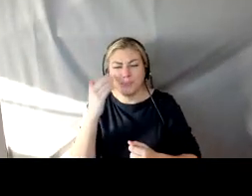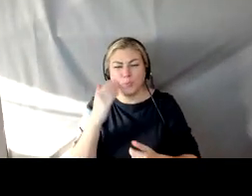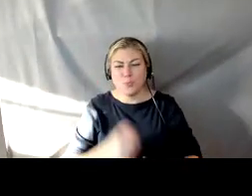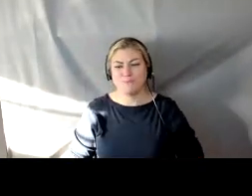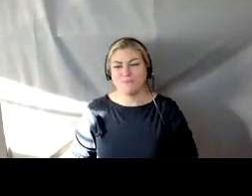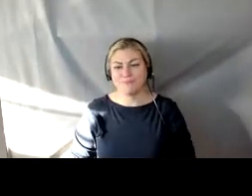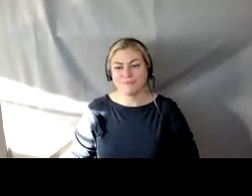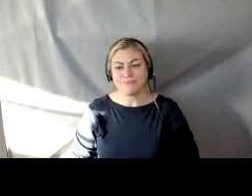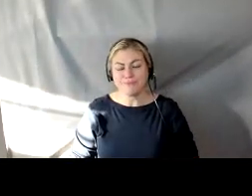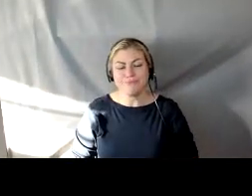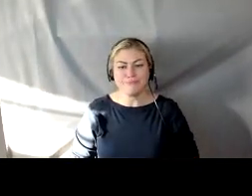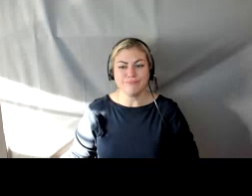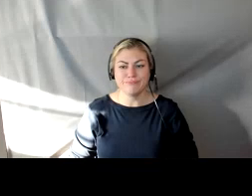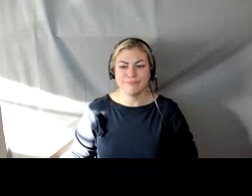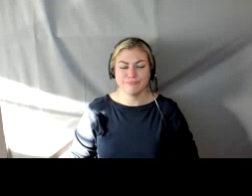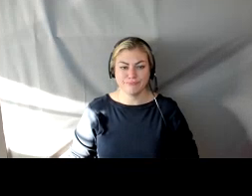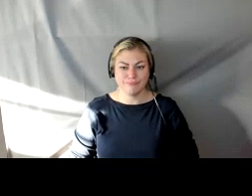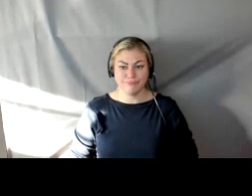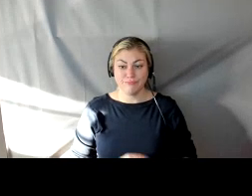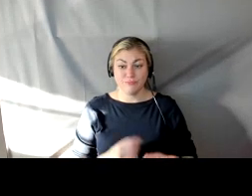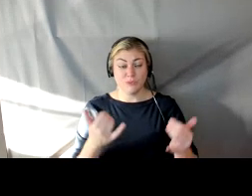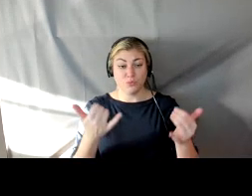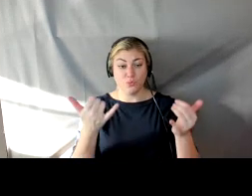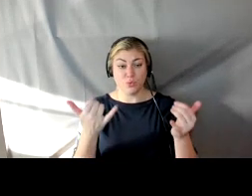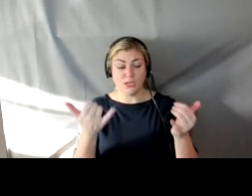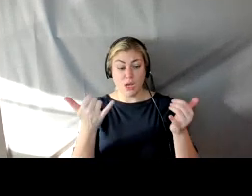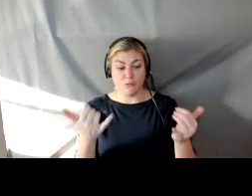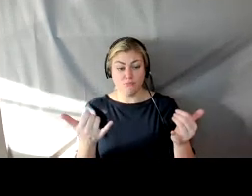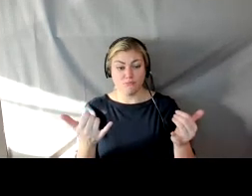So we are seeing that this place is a place of refuge.